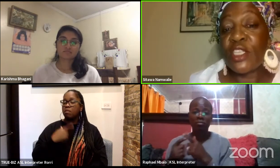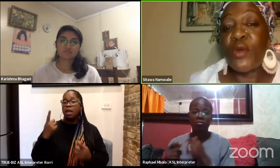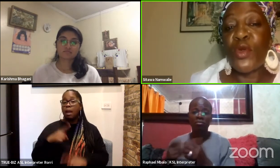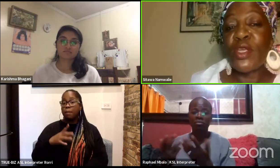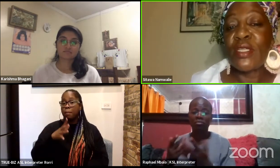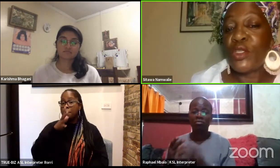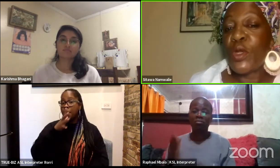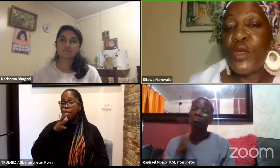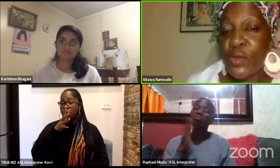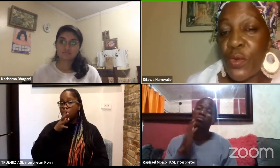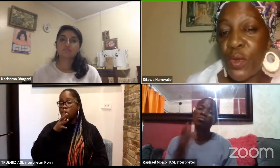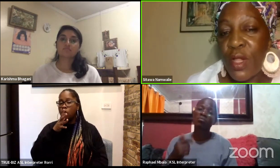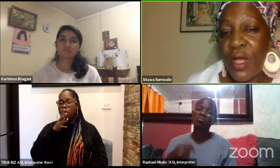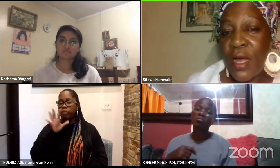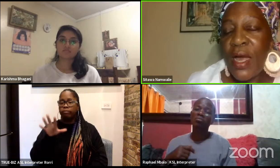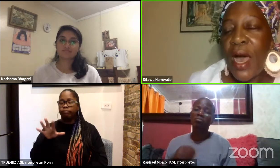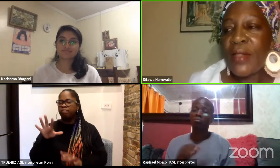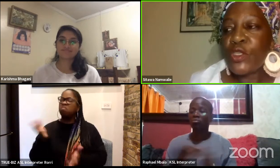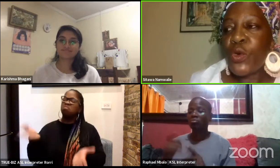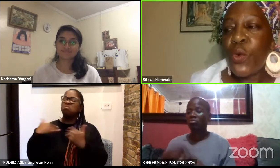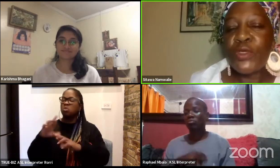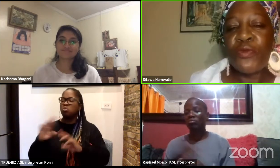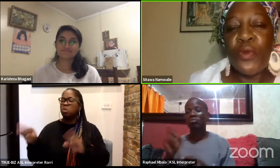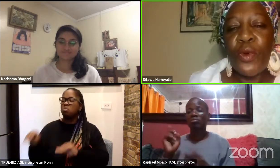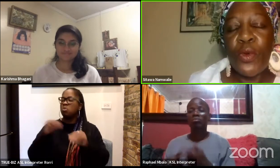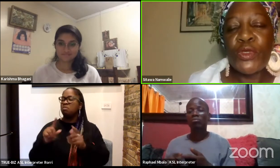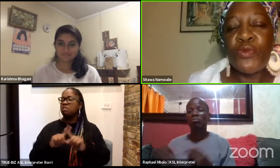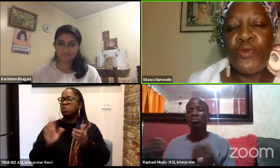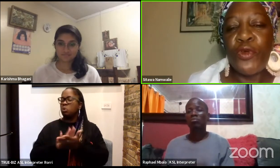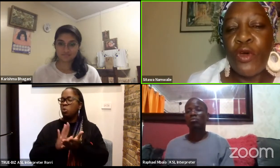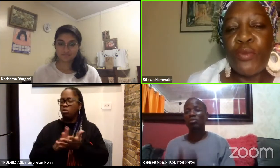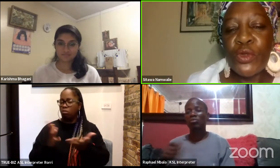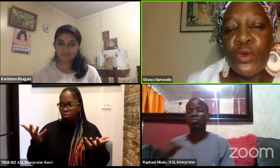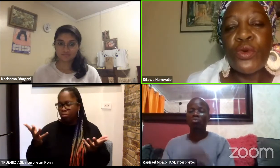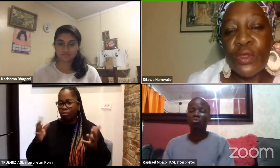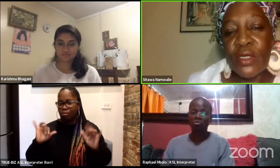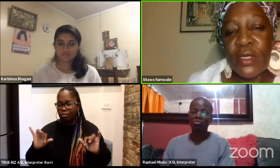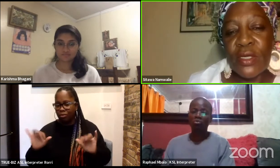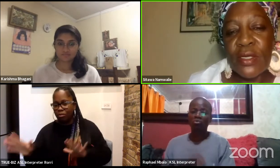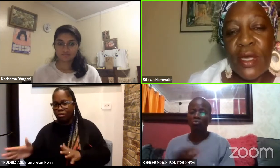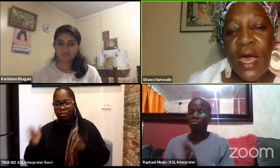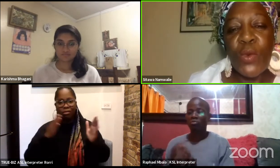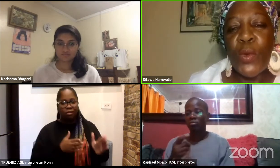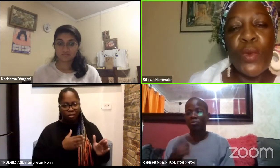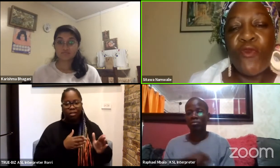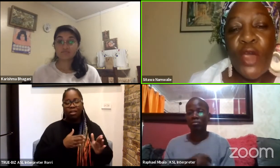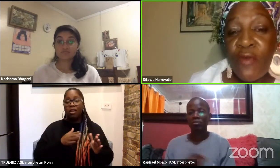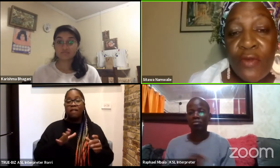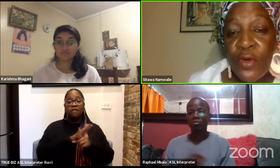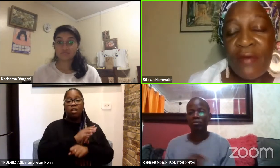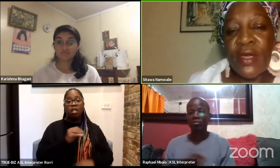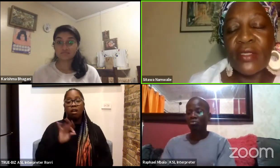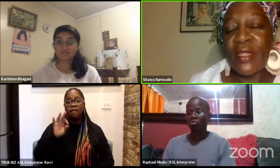unceremoniously to a new school, and the school was full of mzungus, and with very few Africans,